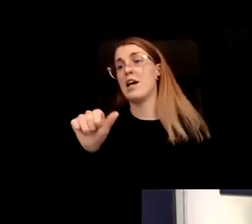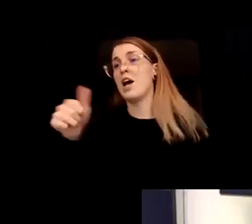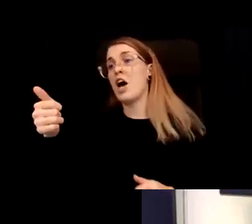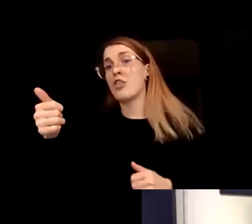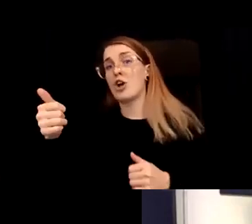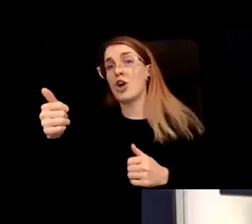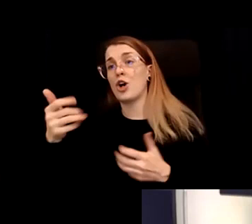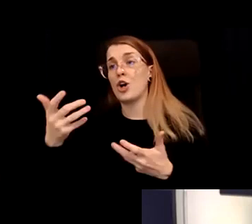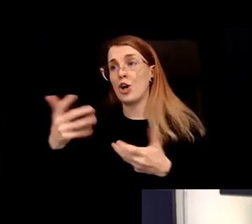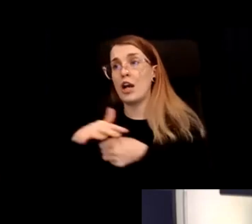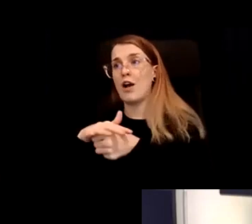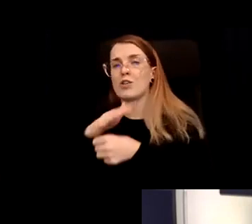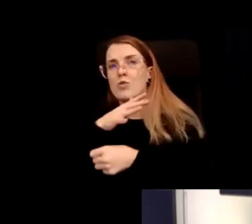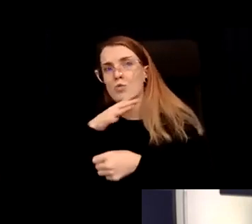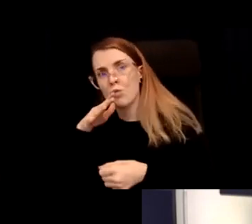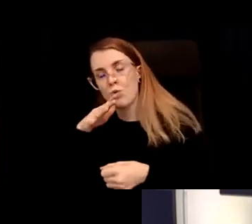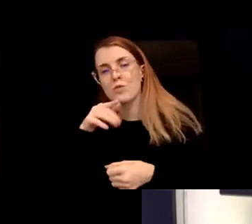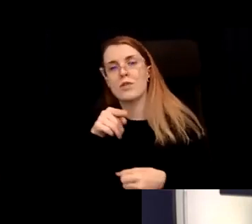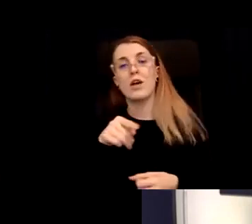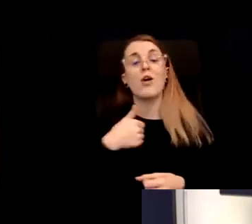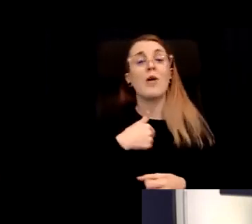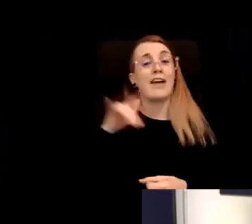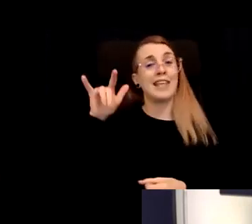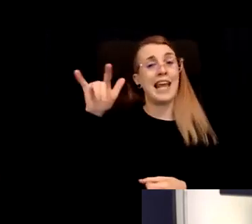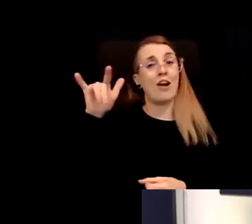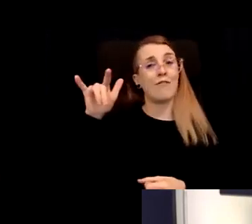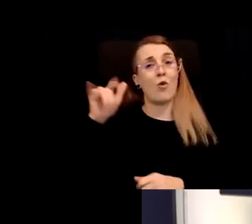The services area is home to die he is Air Force Base and we have two universities and